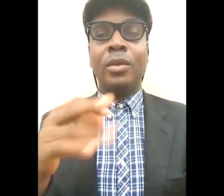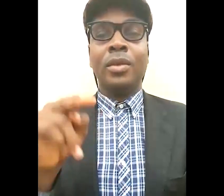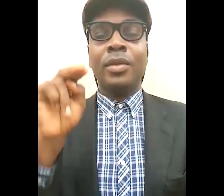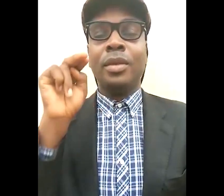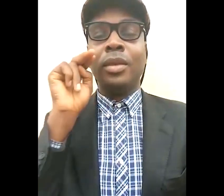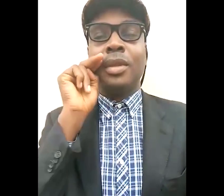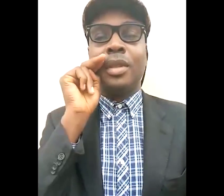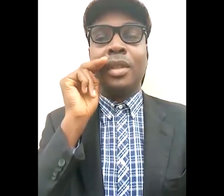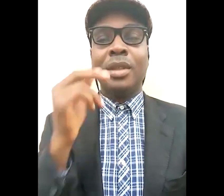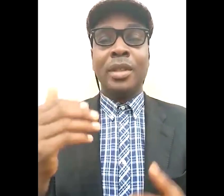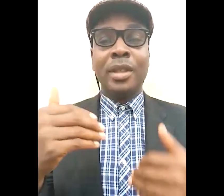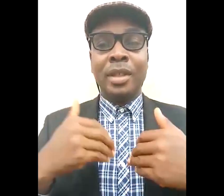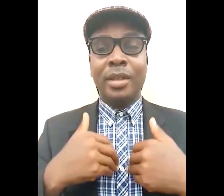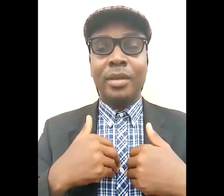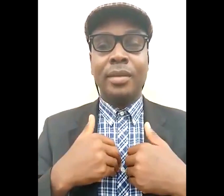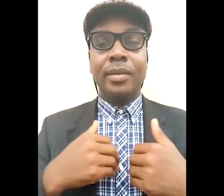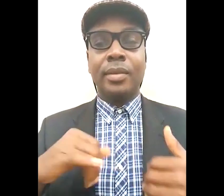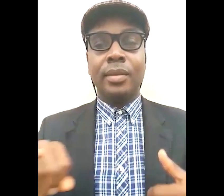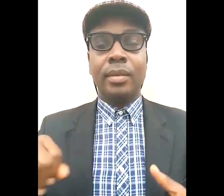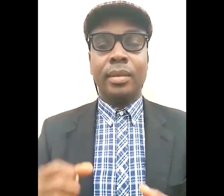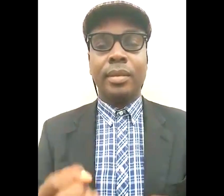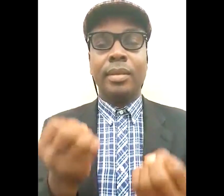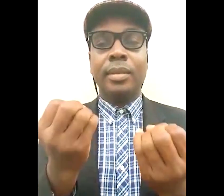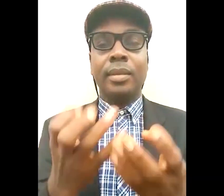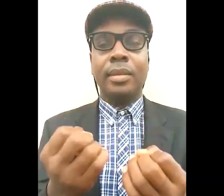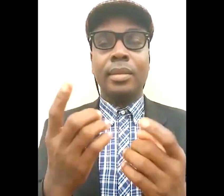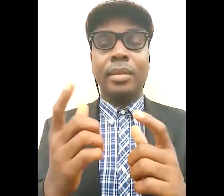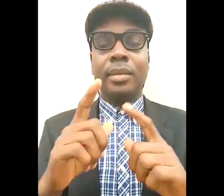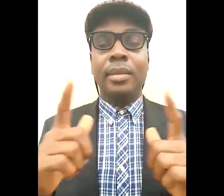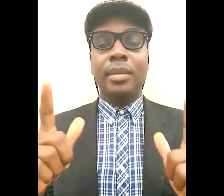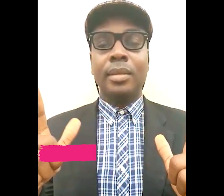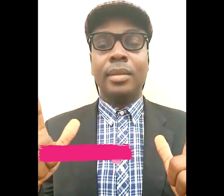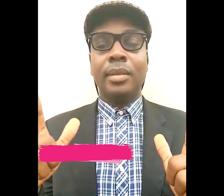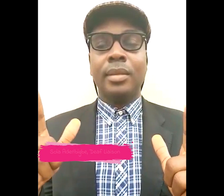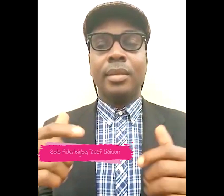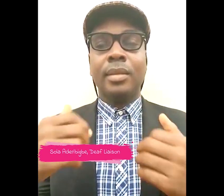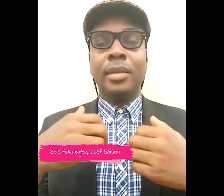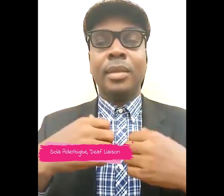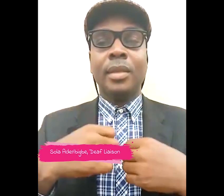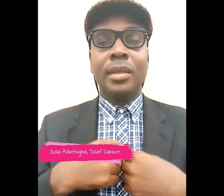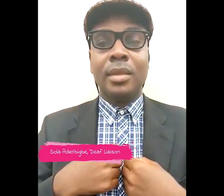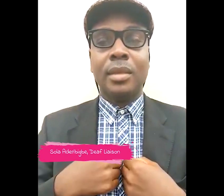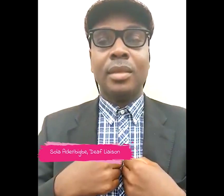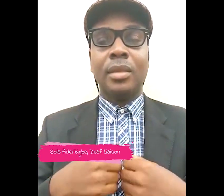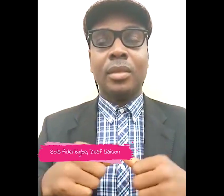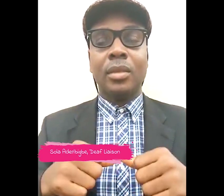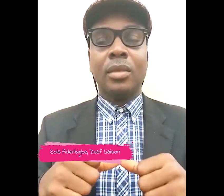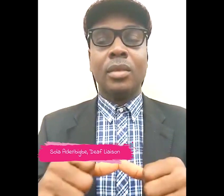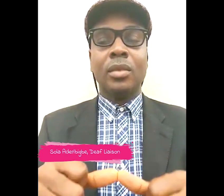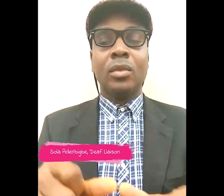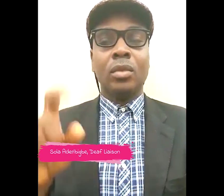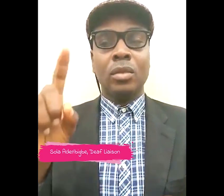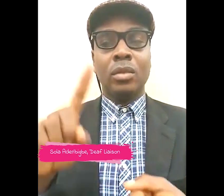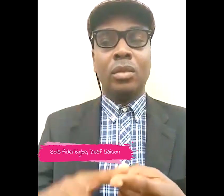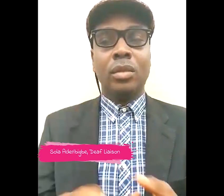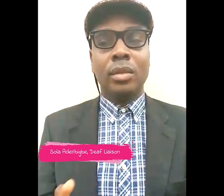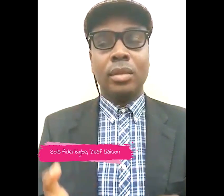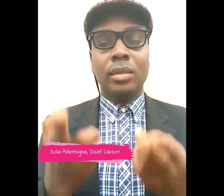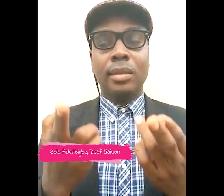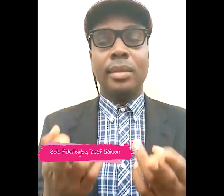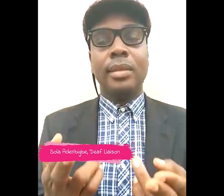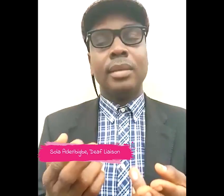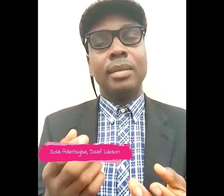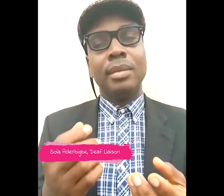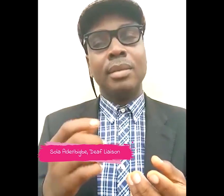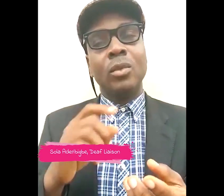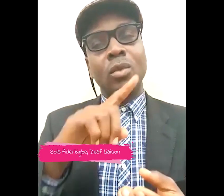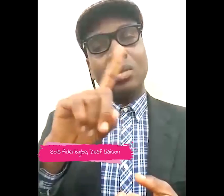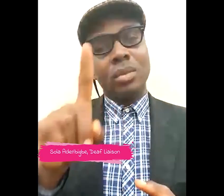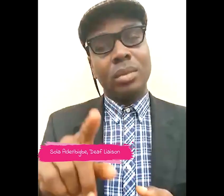The issue of Nigeria having multiple languages has continued to raise questions in people’s minds.